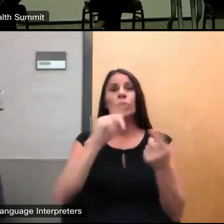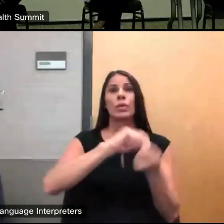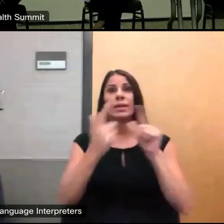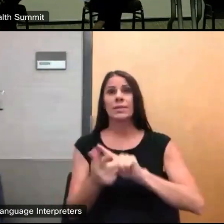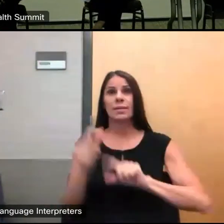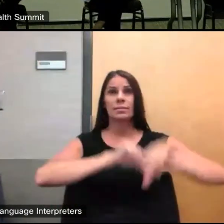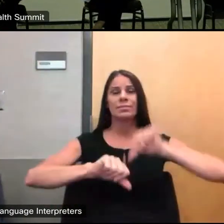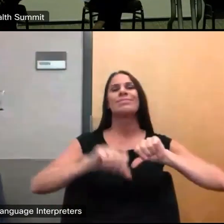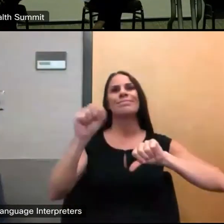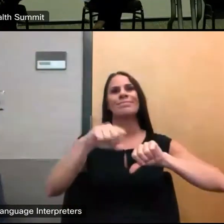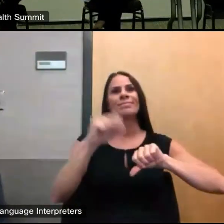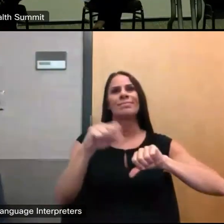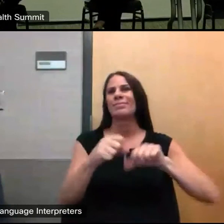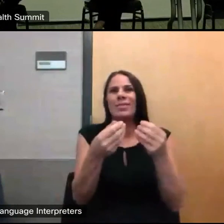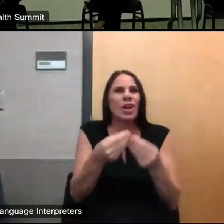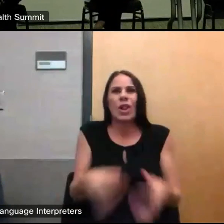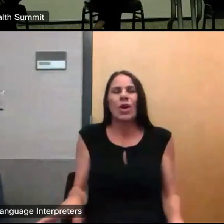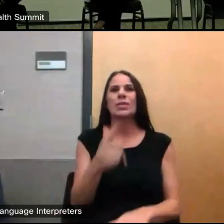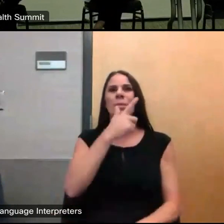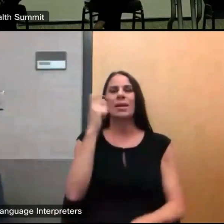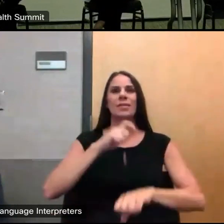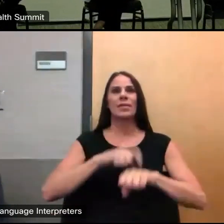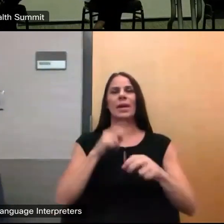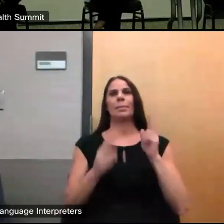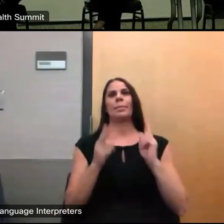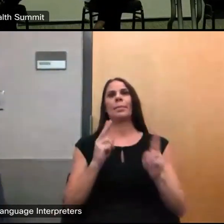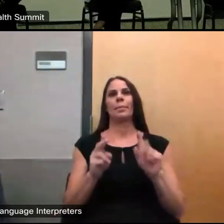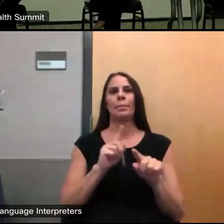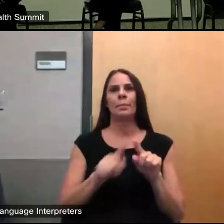partly because the the time rush, but it's inherently challenging.